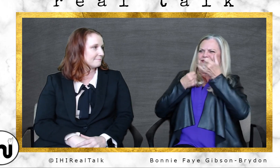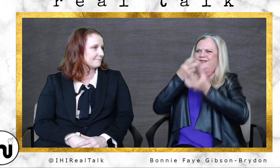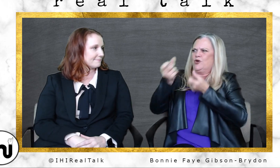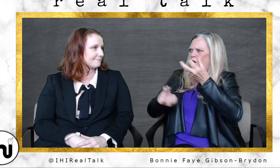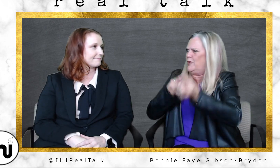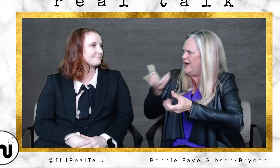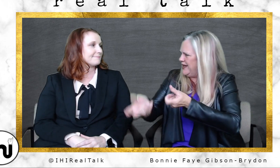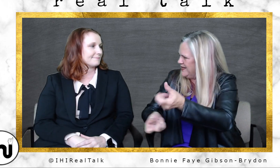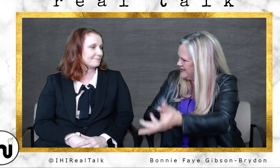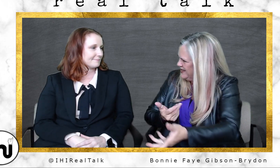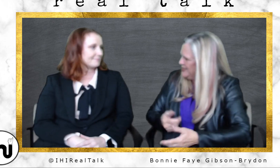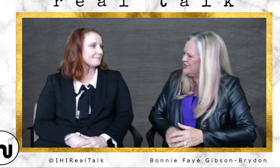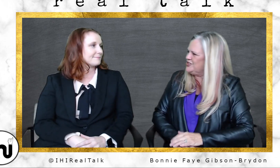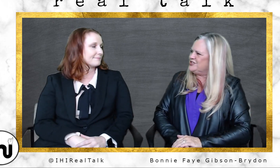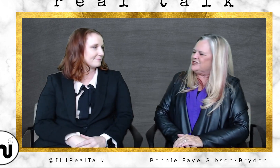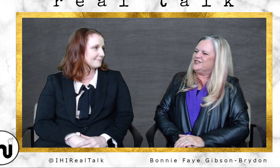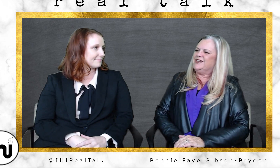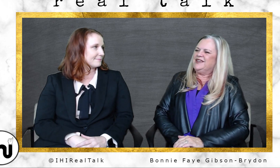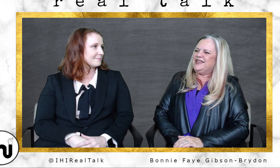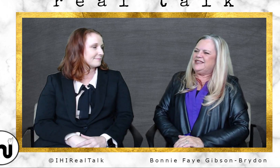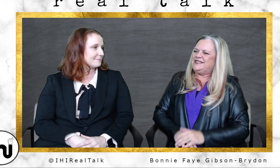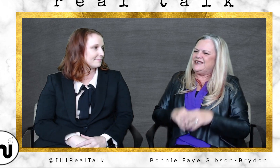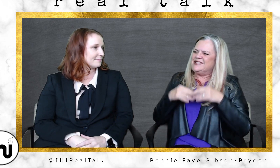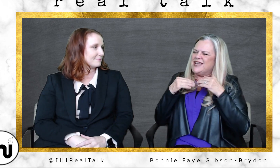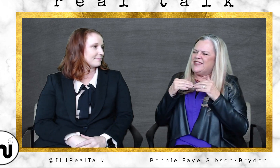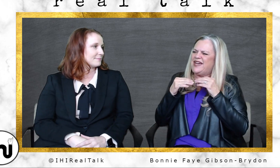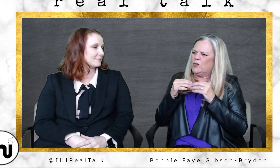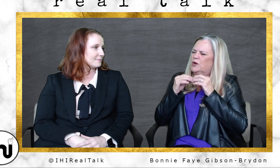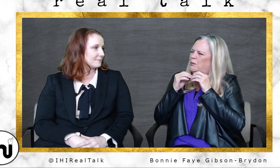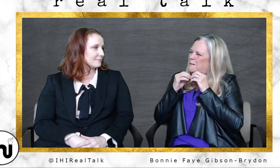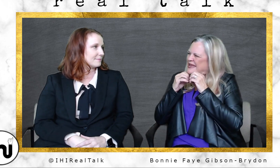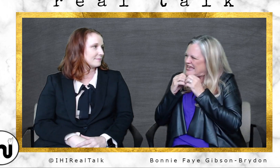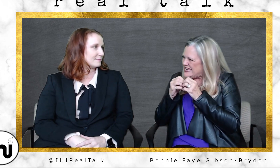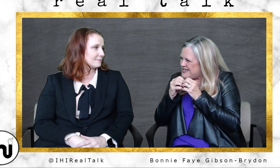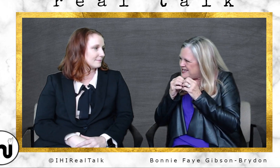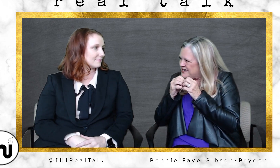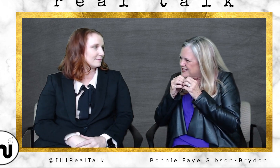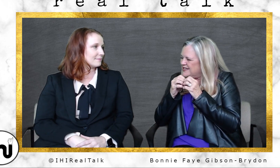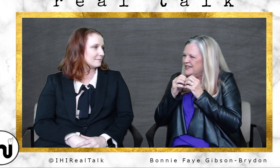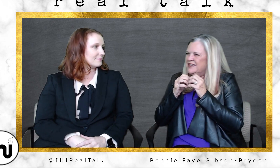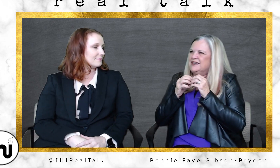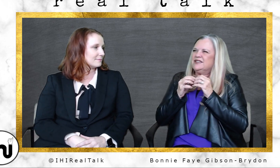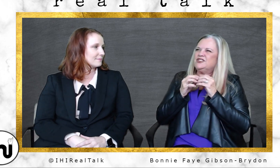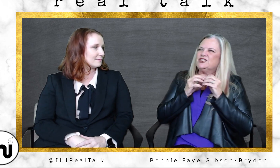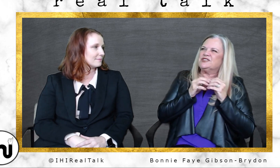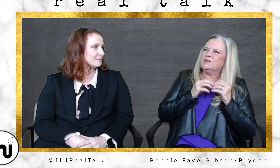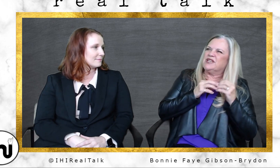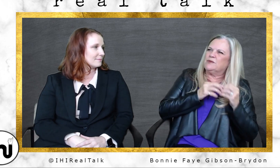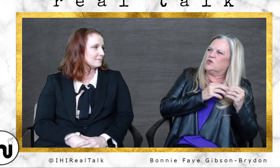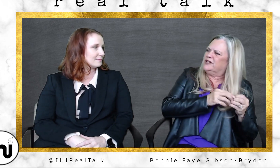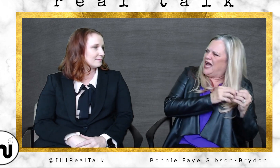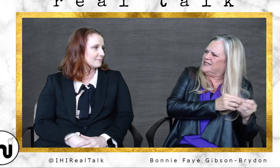incorporate it just... It's not that we're mean; it's just sometimes we're not nice.